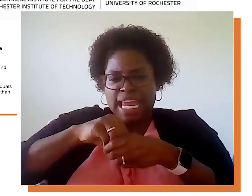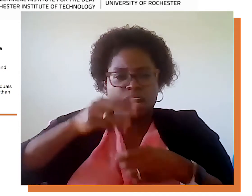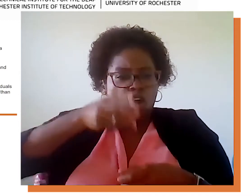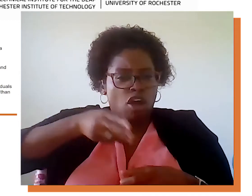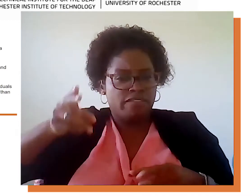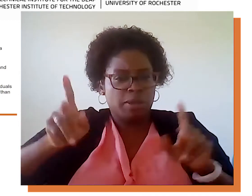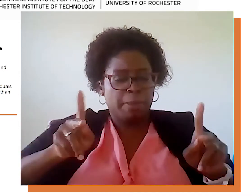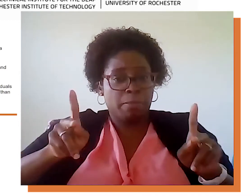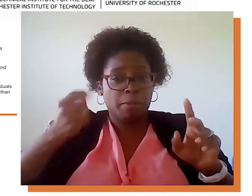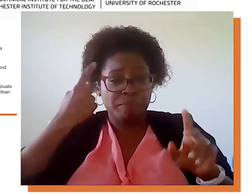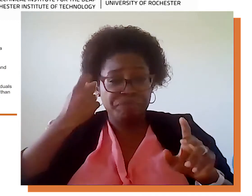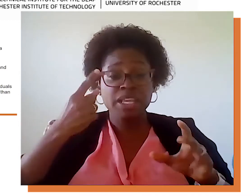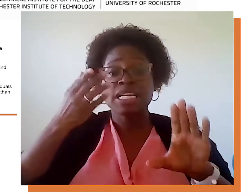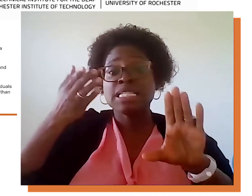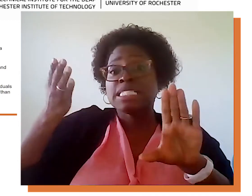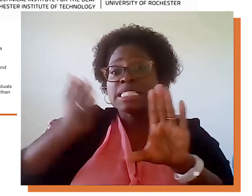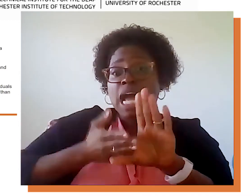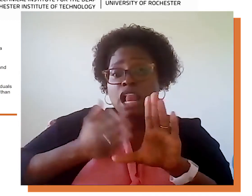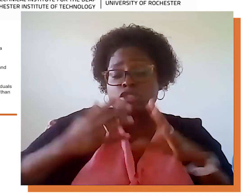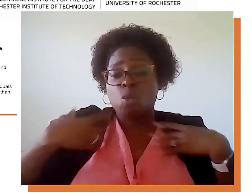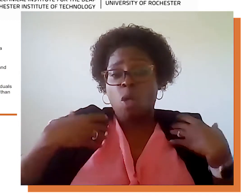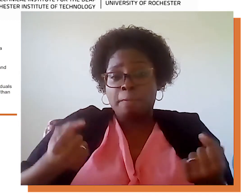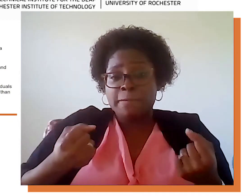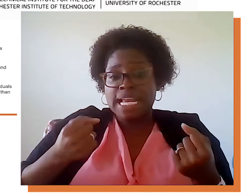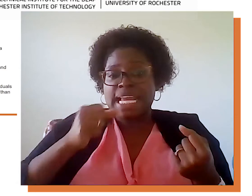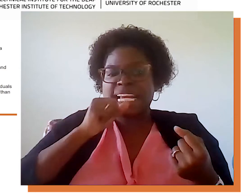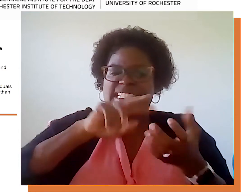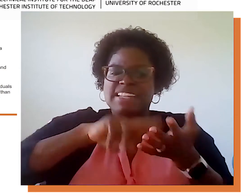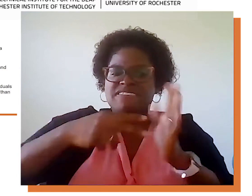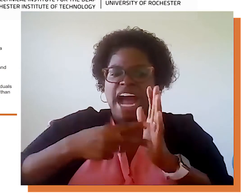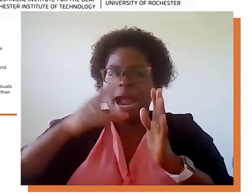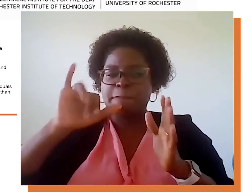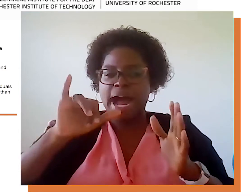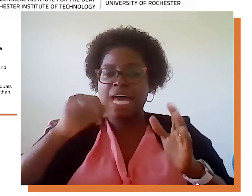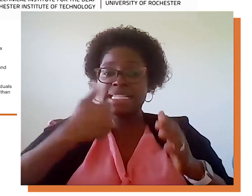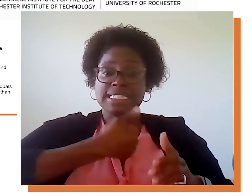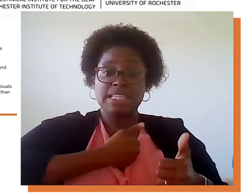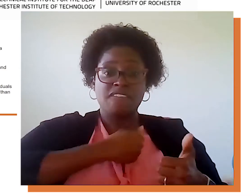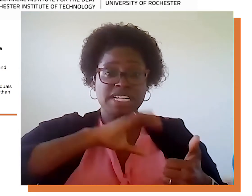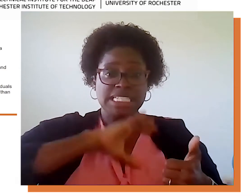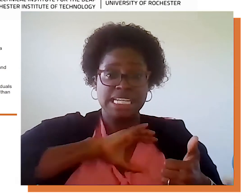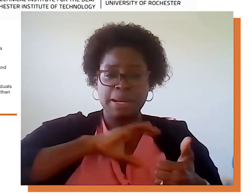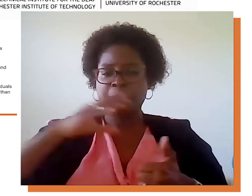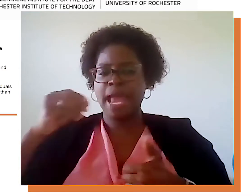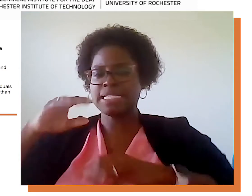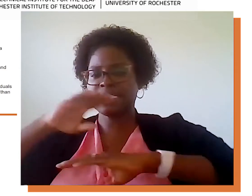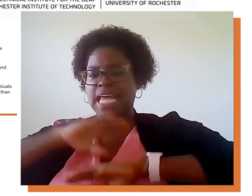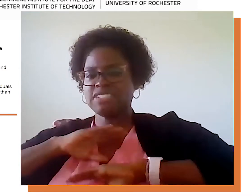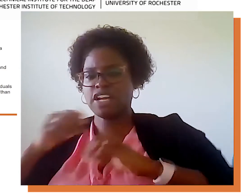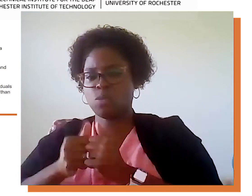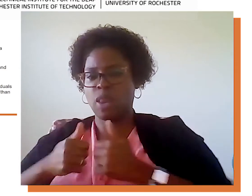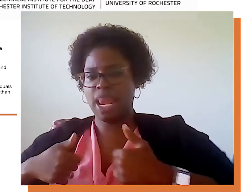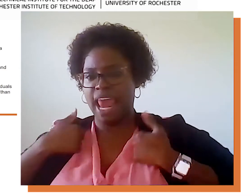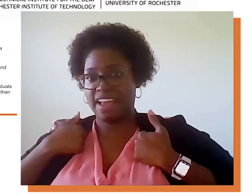of hard-of-hearing people. So, psychological well-being as defined by having self-esteem and satisfaction with life.